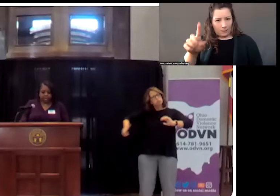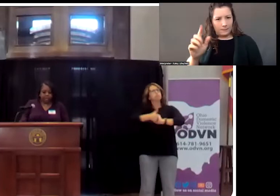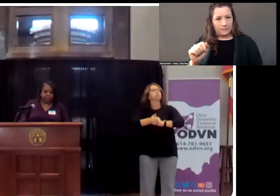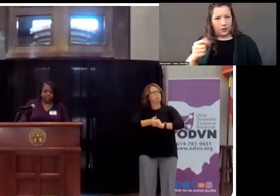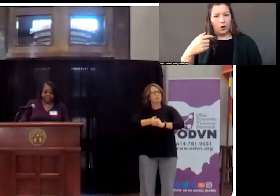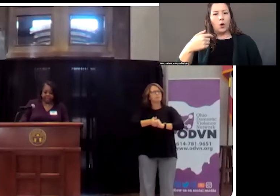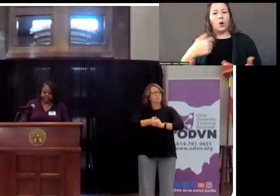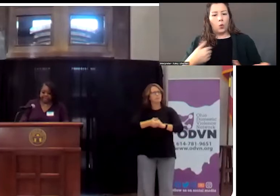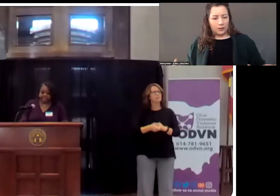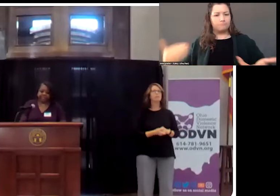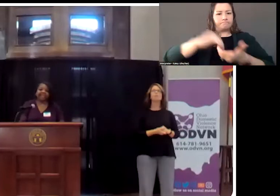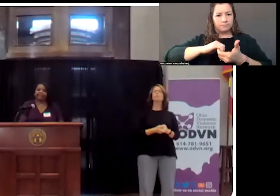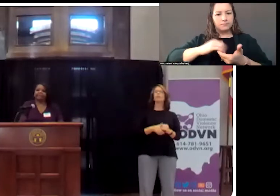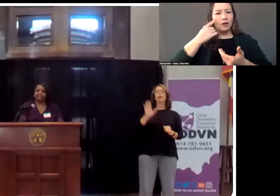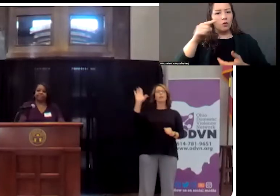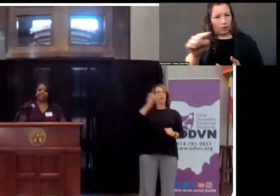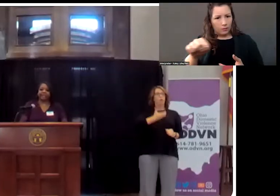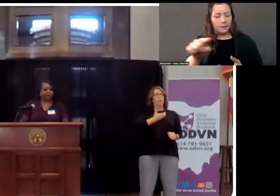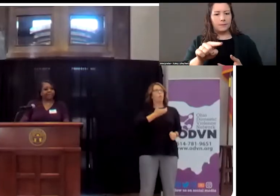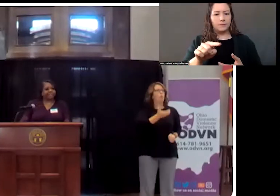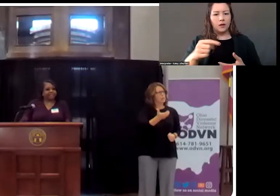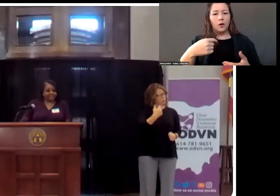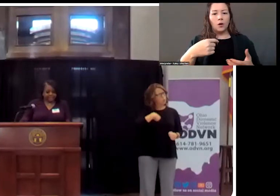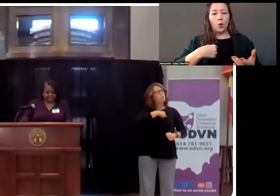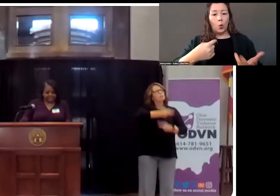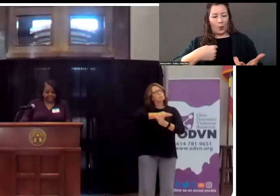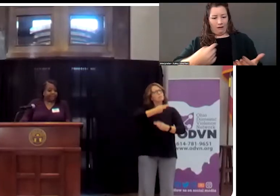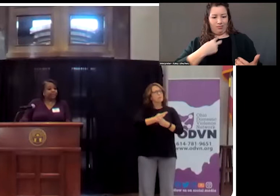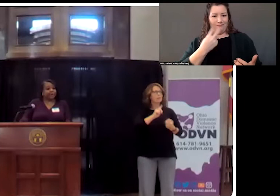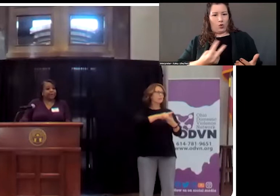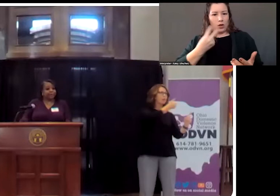We will be their voice until they have the strength and courage to use their own.